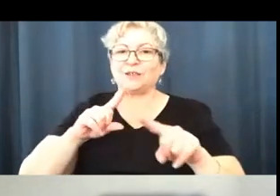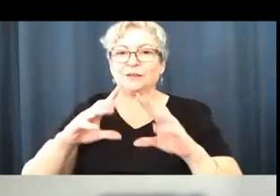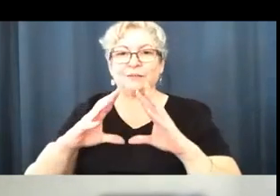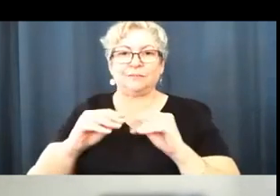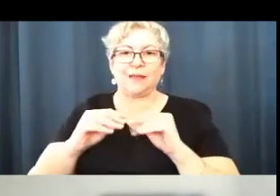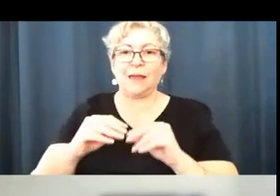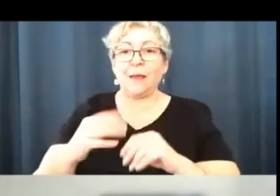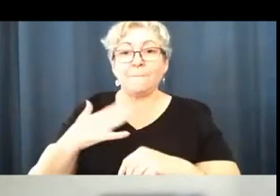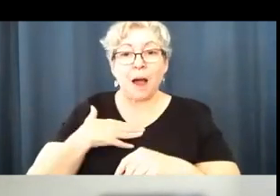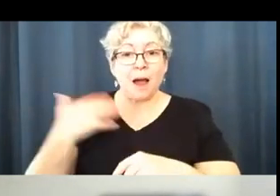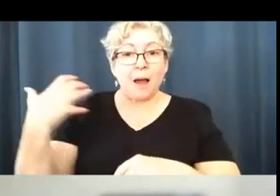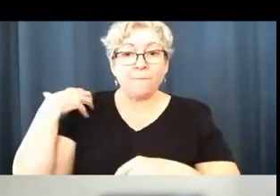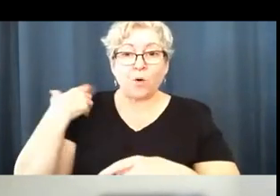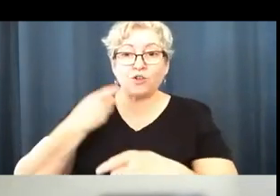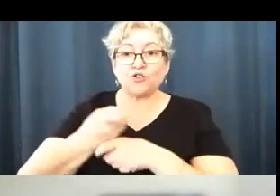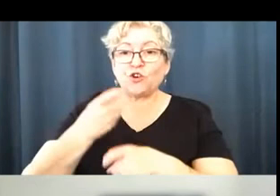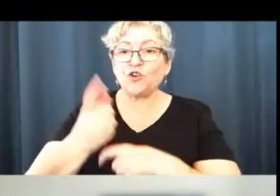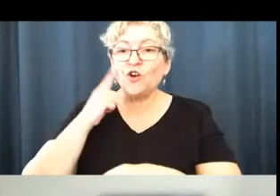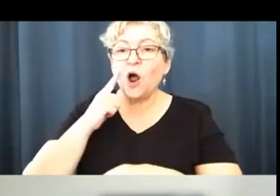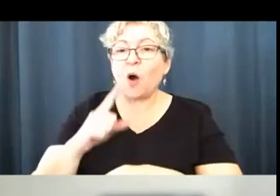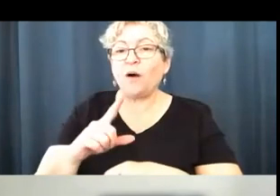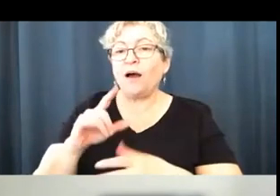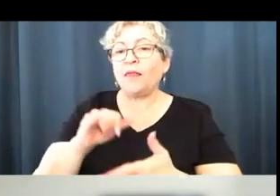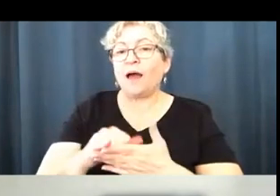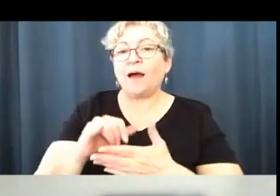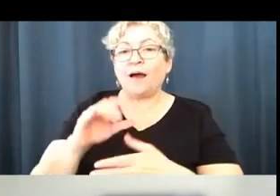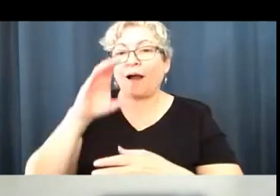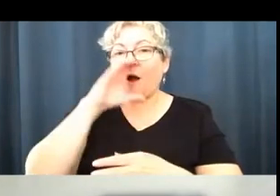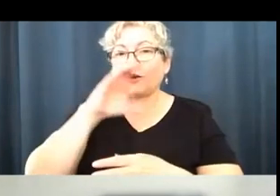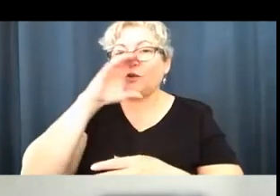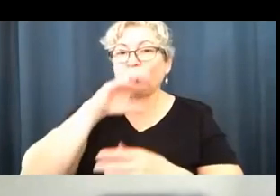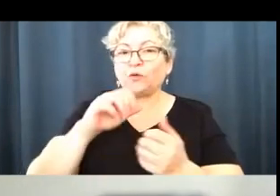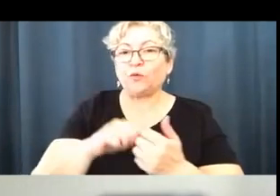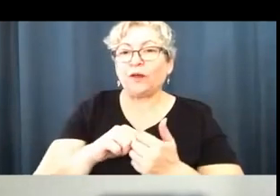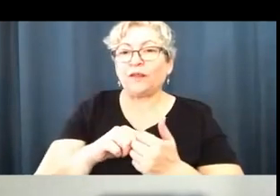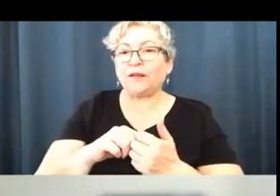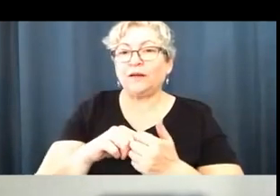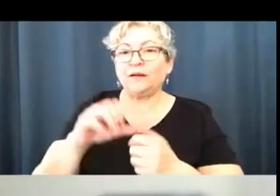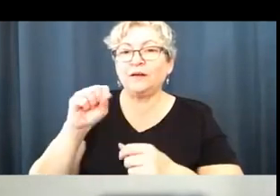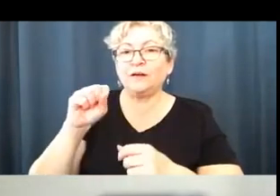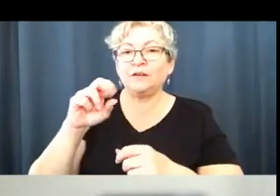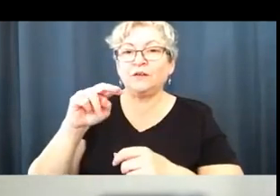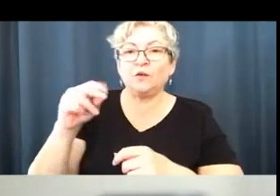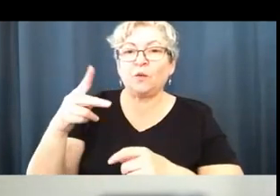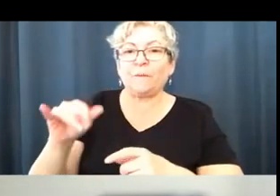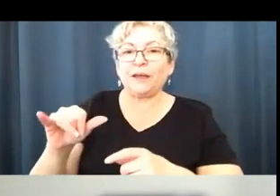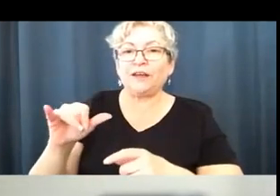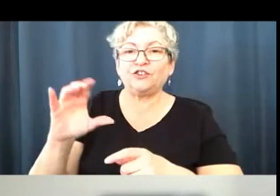"Remember the Peanuts Cartoon where Lucy, the character Lucy van Pelt she had her little psychology stand,